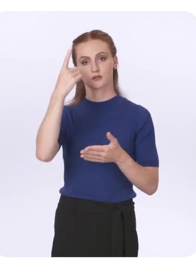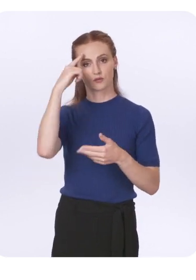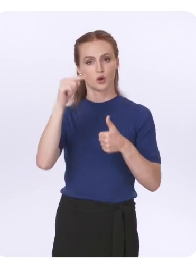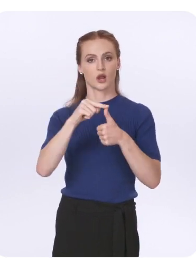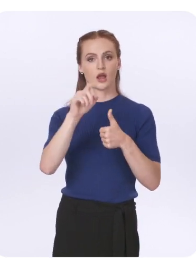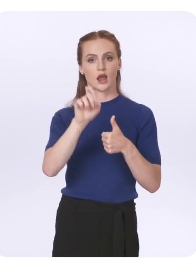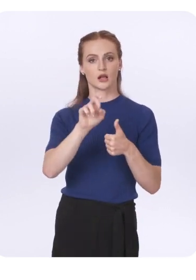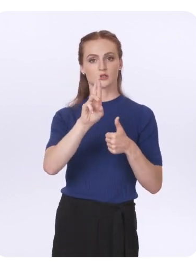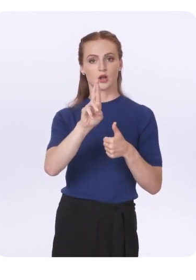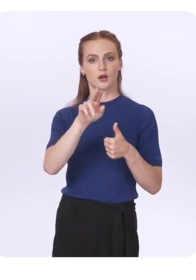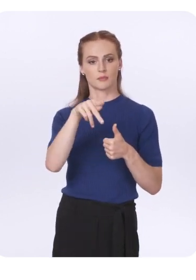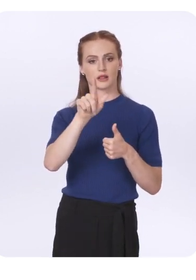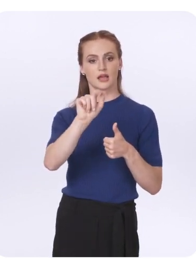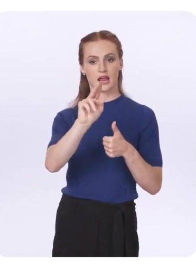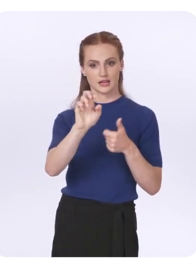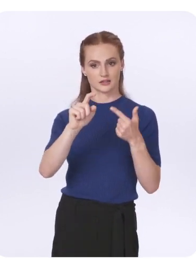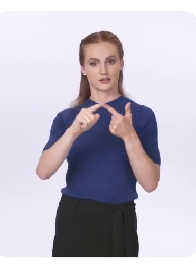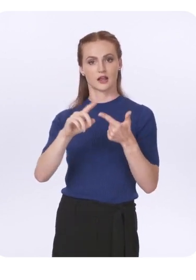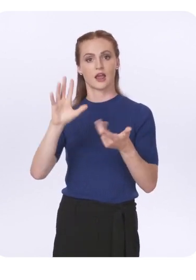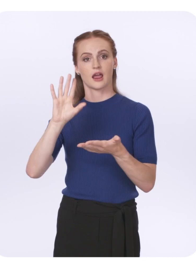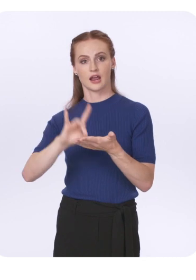and silently manages backend updates.